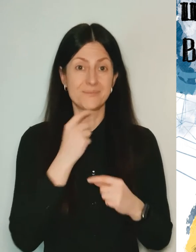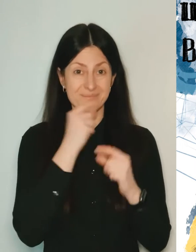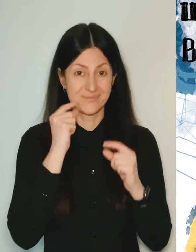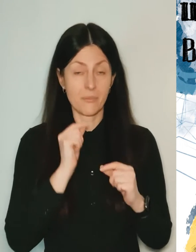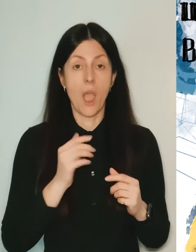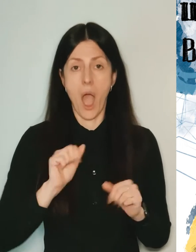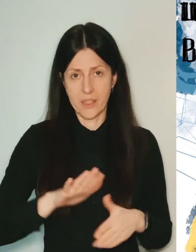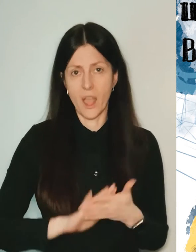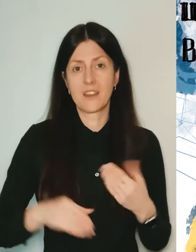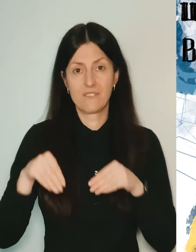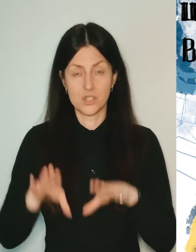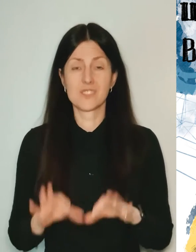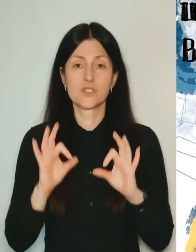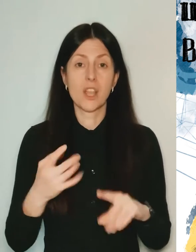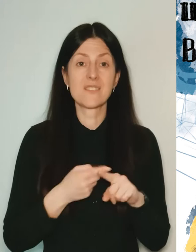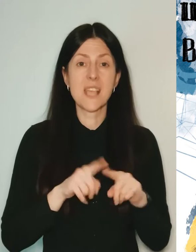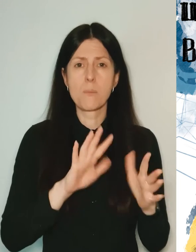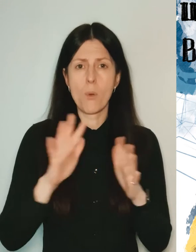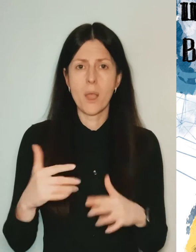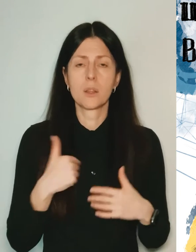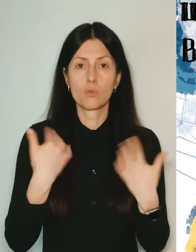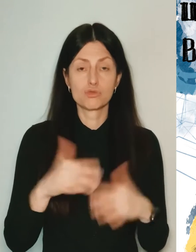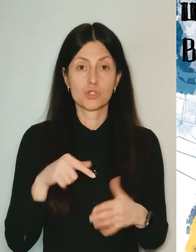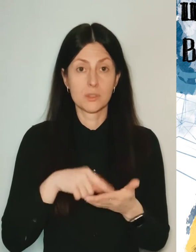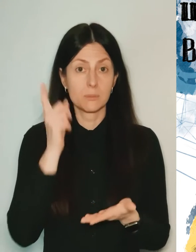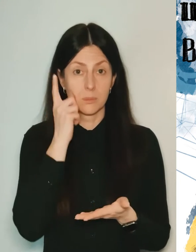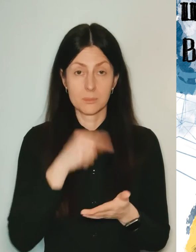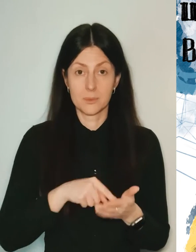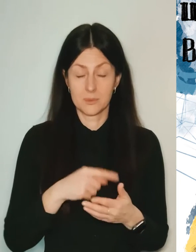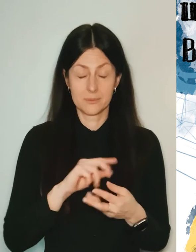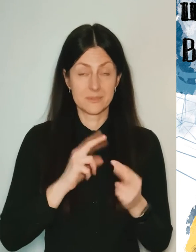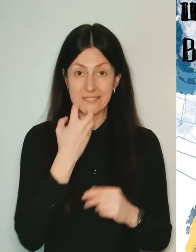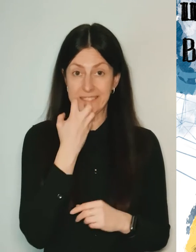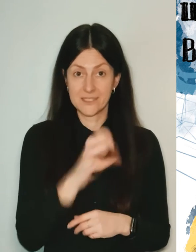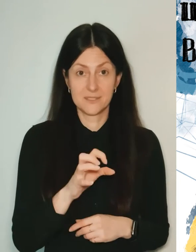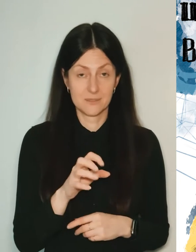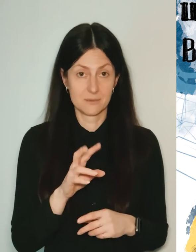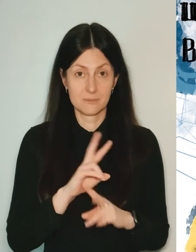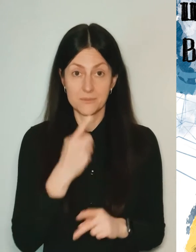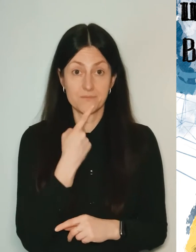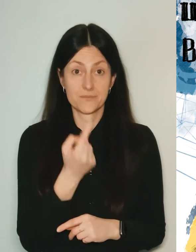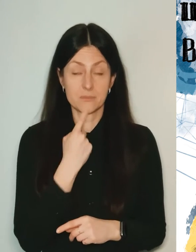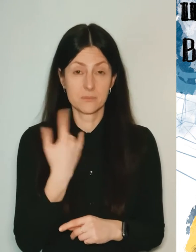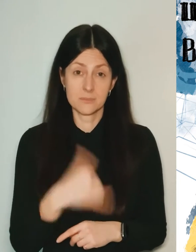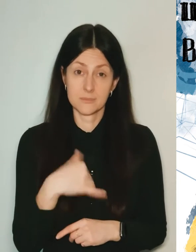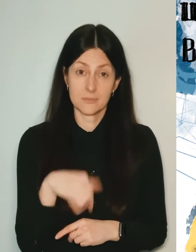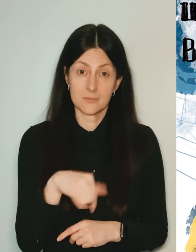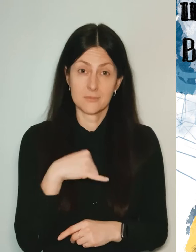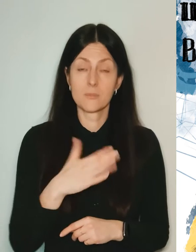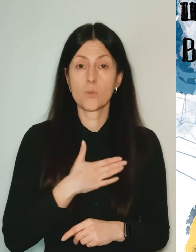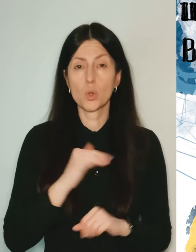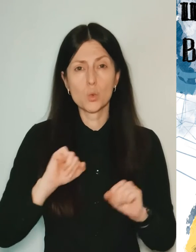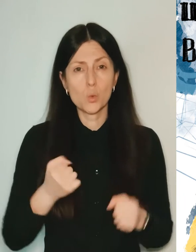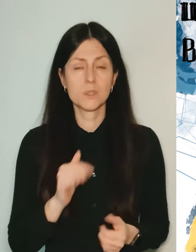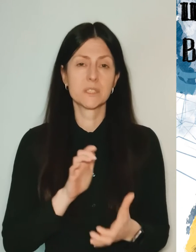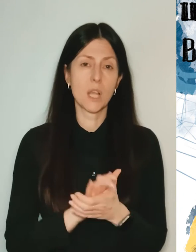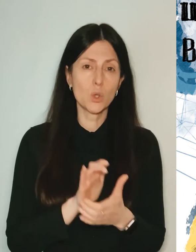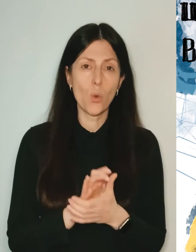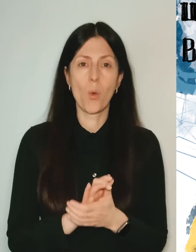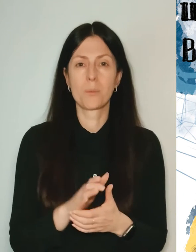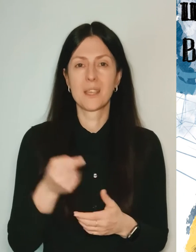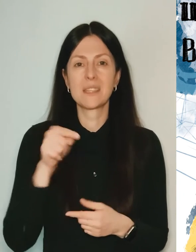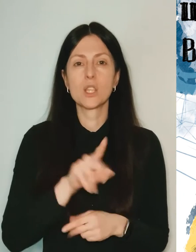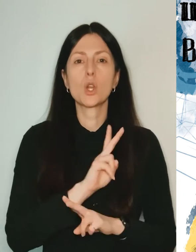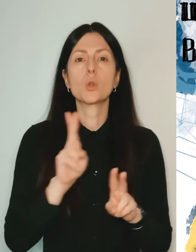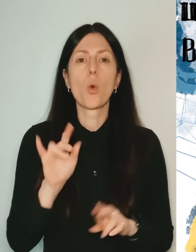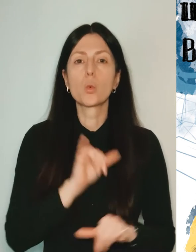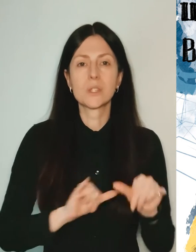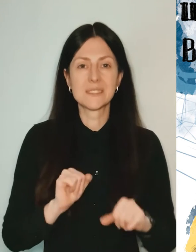Of course, at that moment I was already torn from calls, the phone was red because my friends and acquaintances were calling. Everyone was trying to go somewhere.